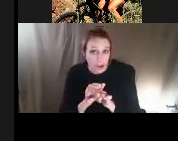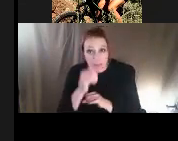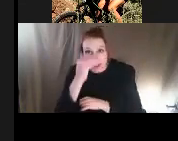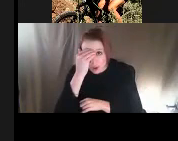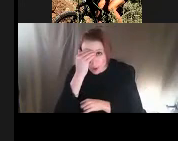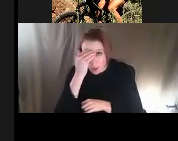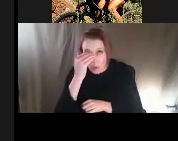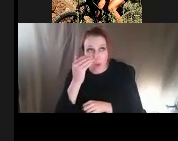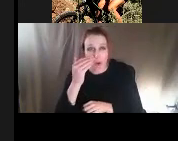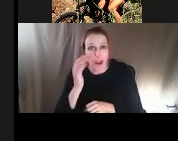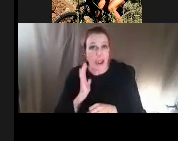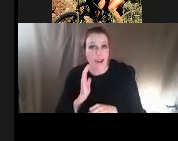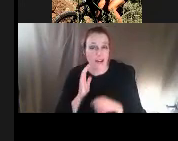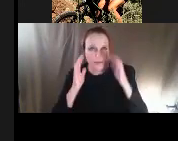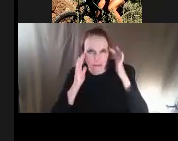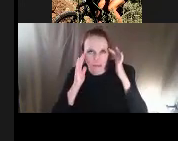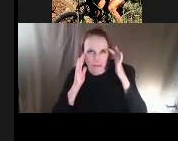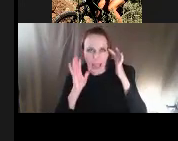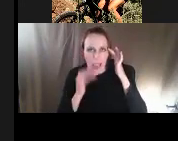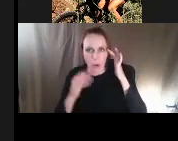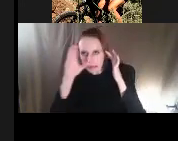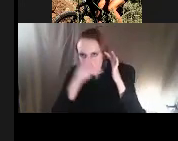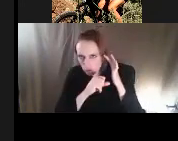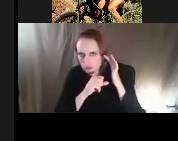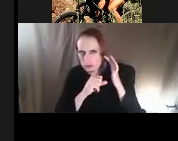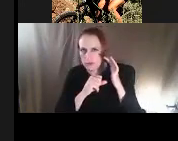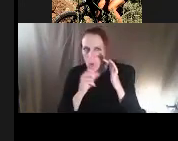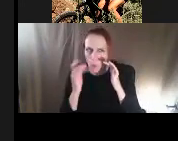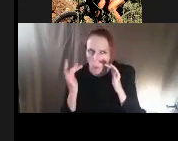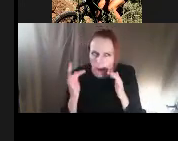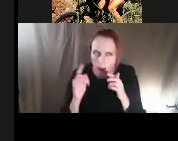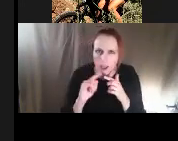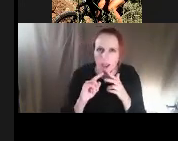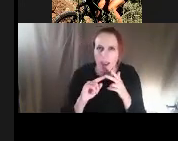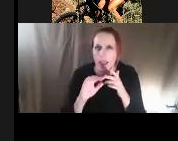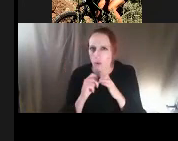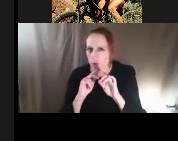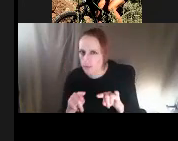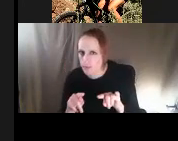it comes from, what we do with it and we just got to monitor it.